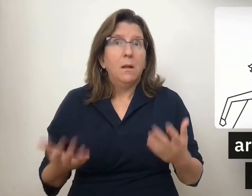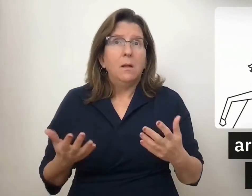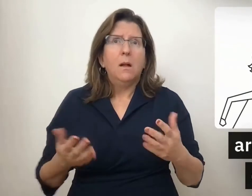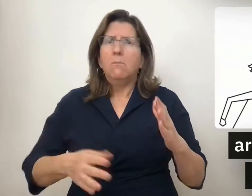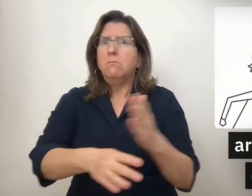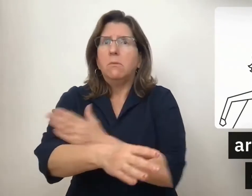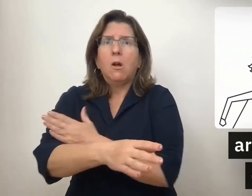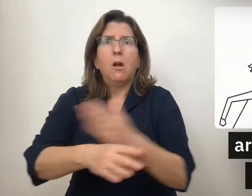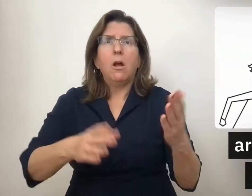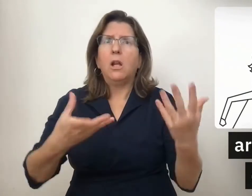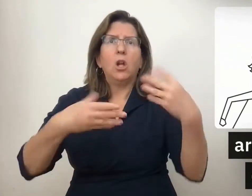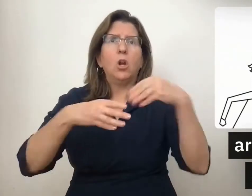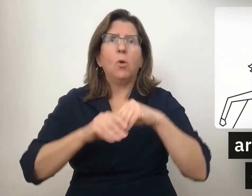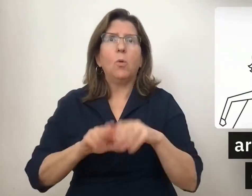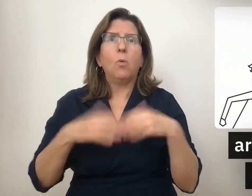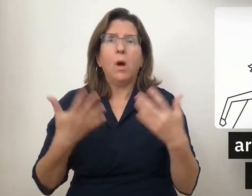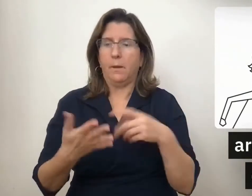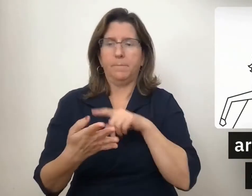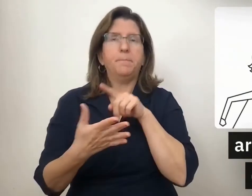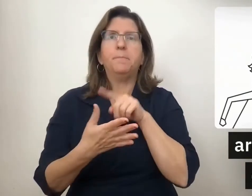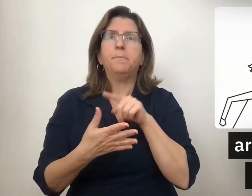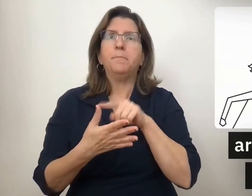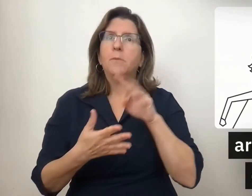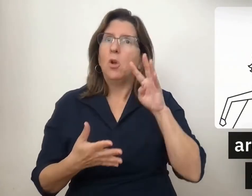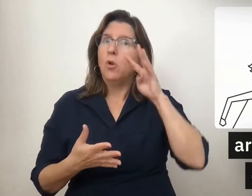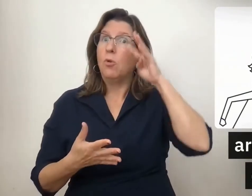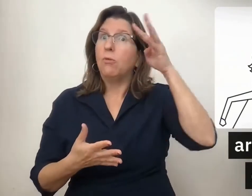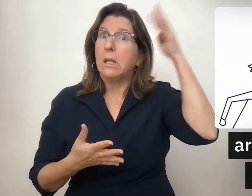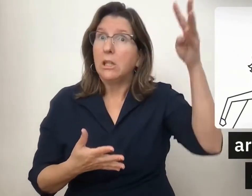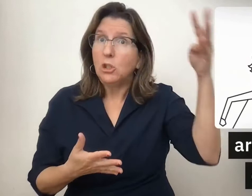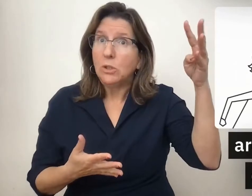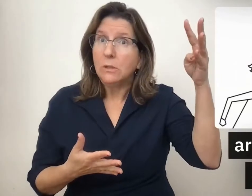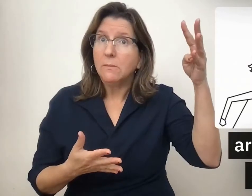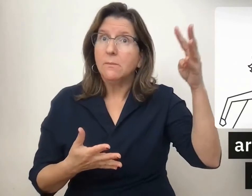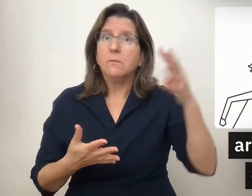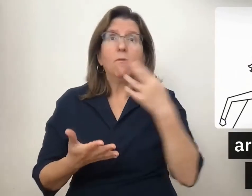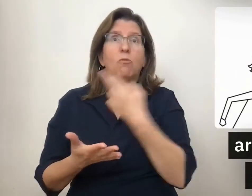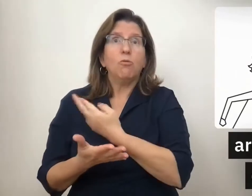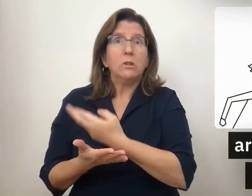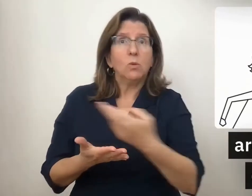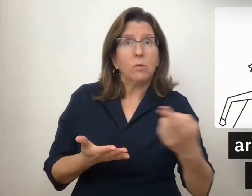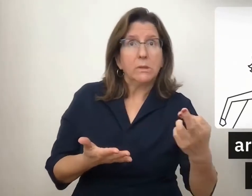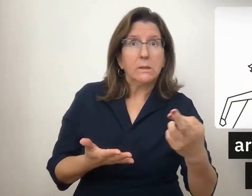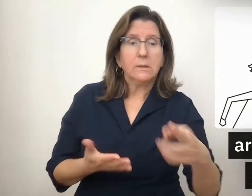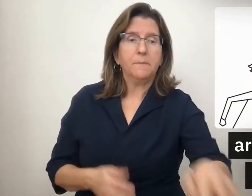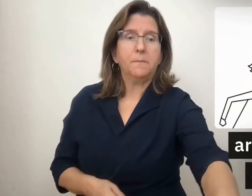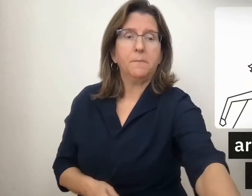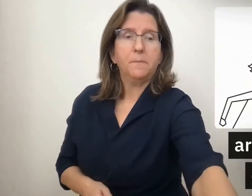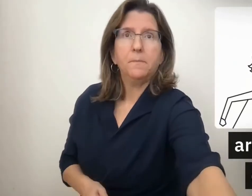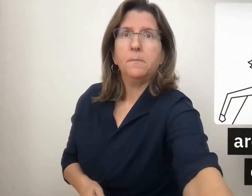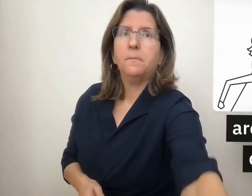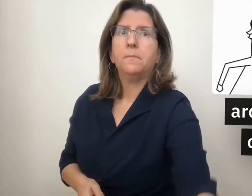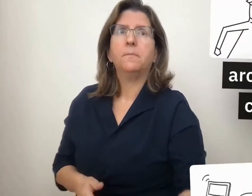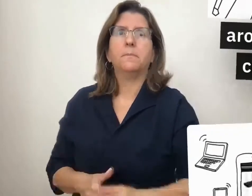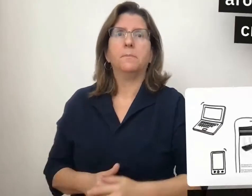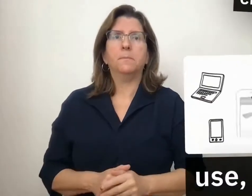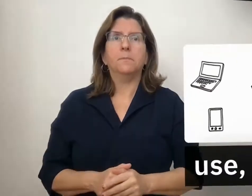These practices include the creation of resources . . .